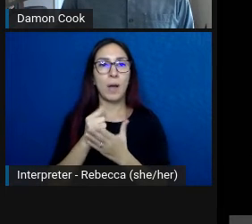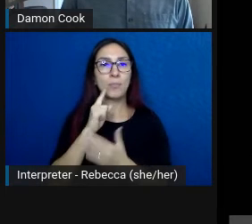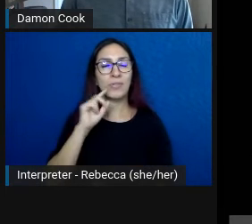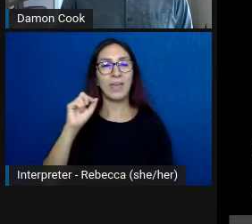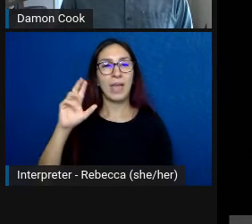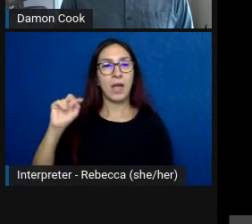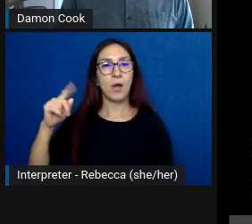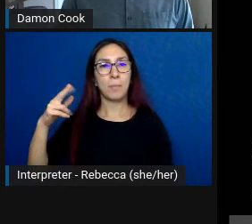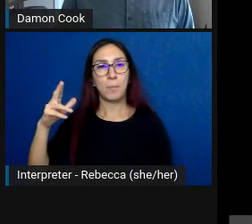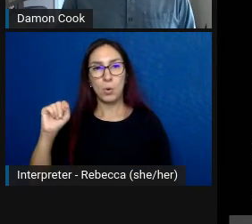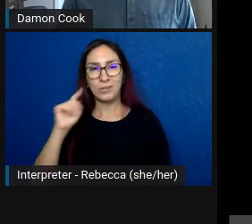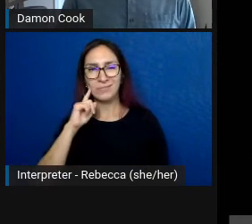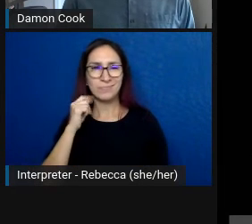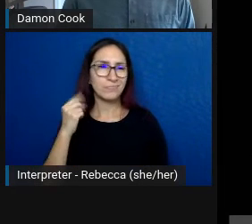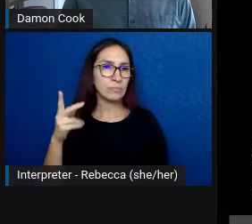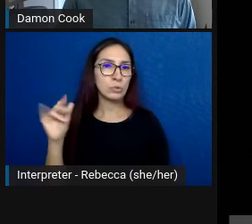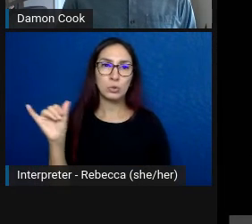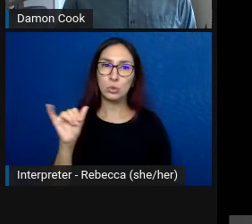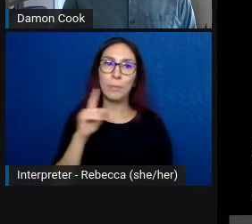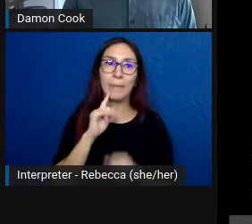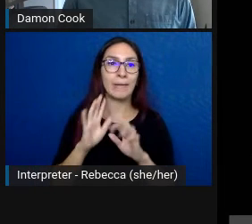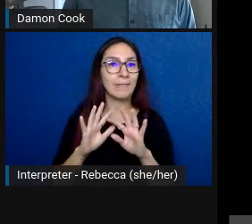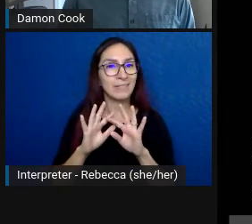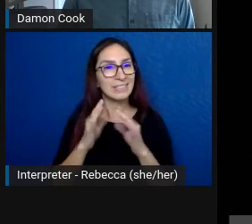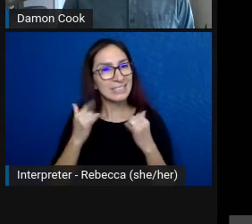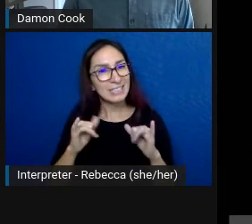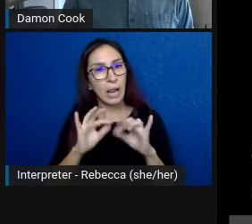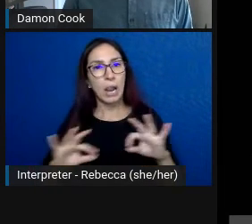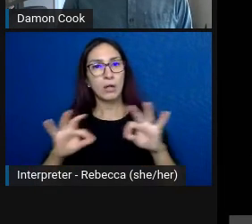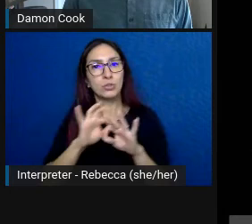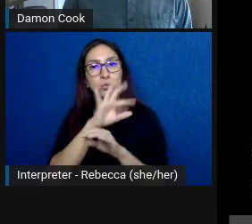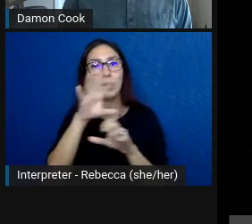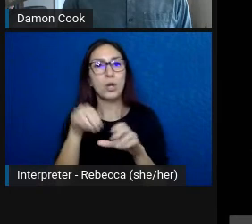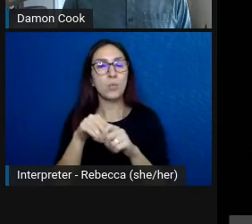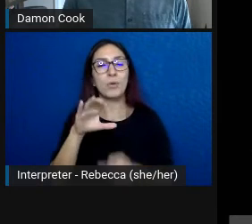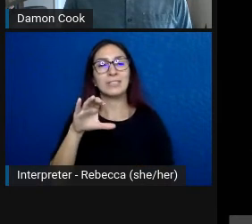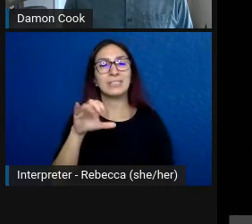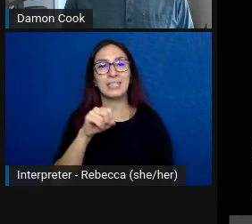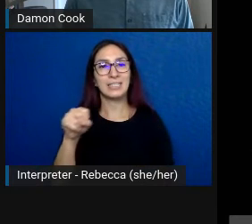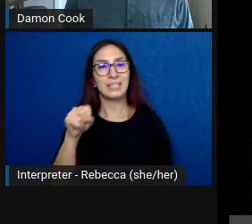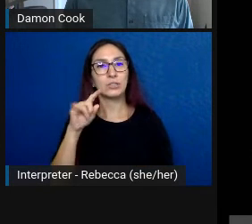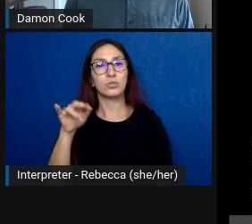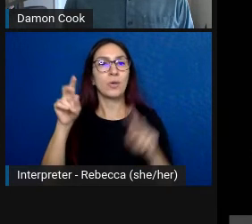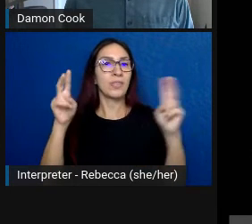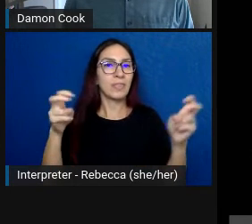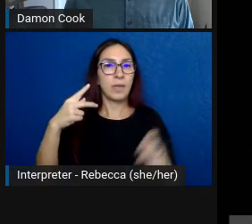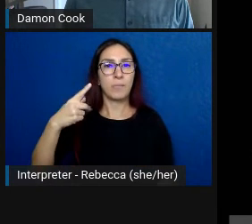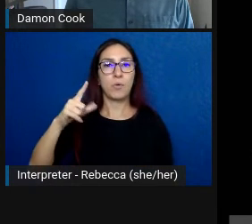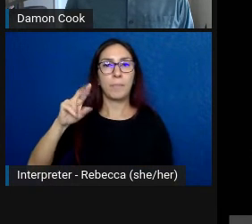but you still have to incorporate the CSS into your theme or plugin to tie it together.